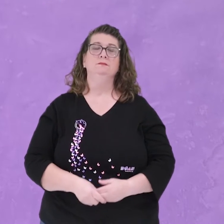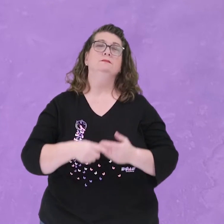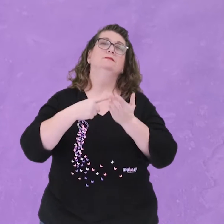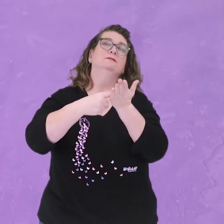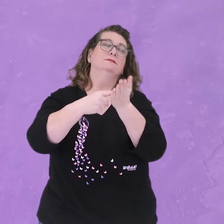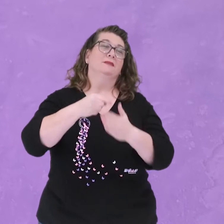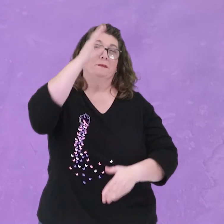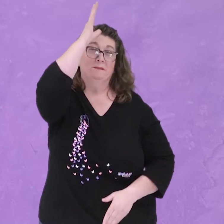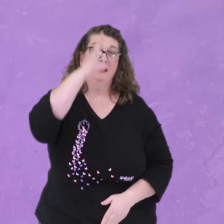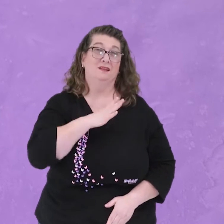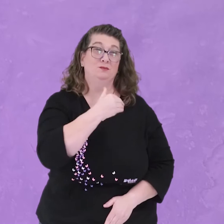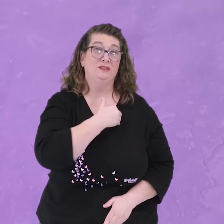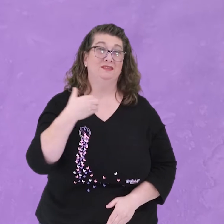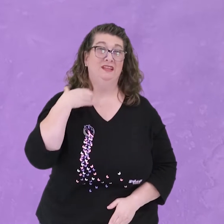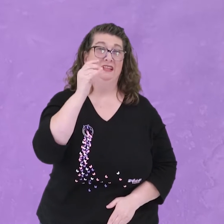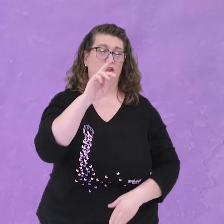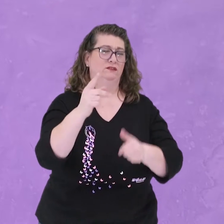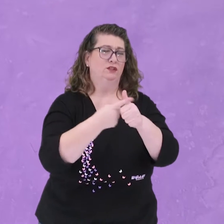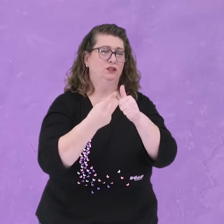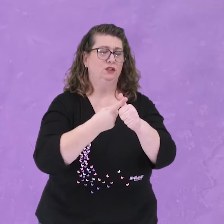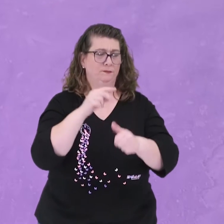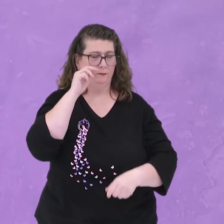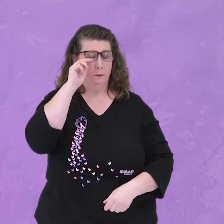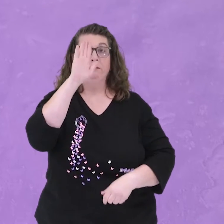Let’s talk about men’s breast cancer first.